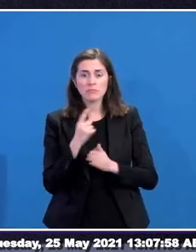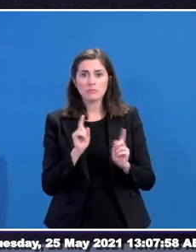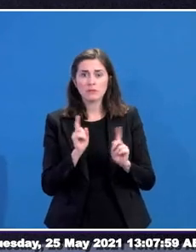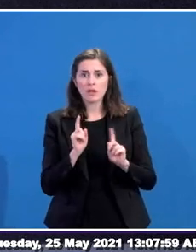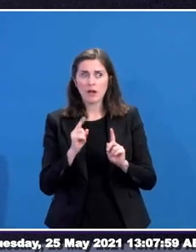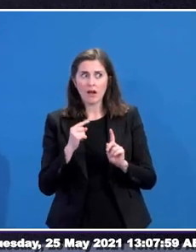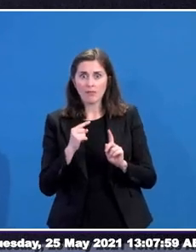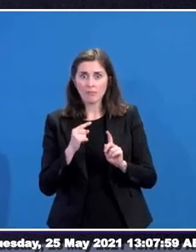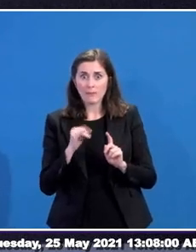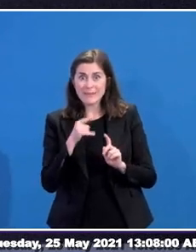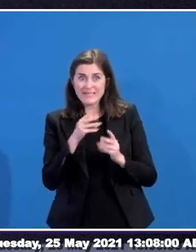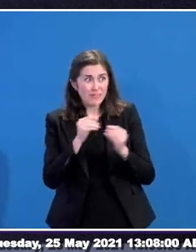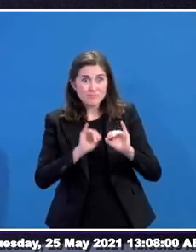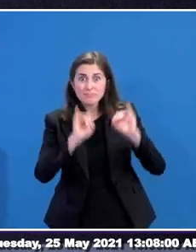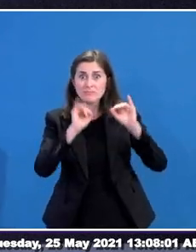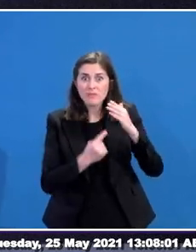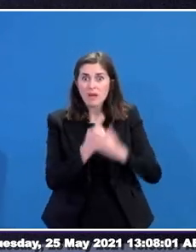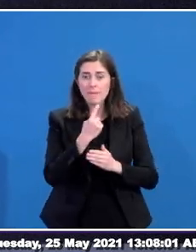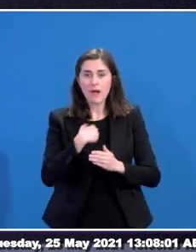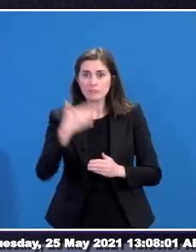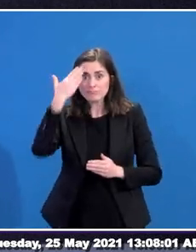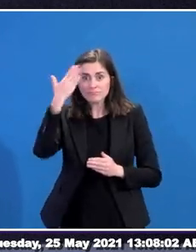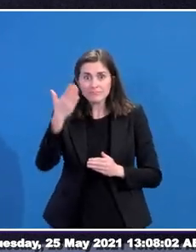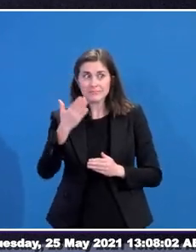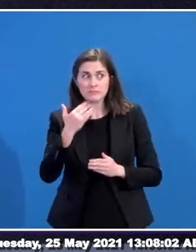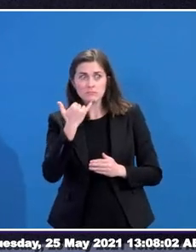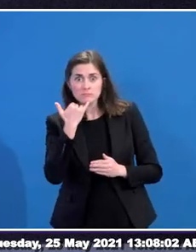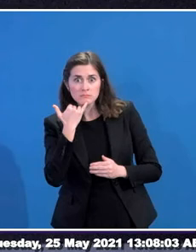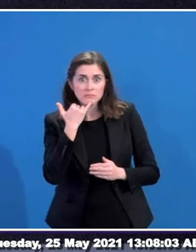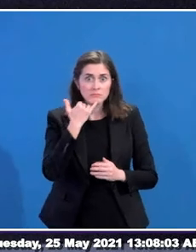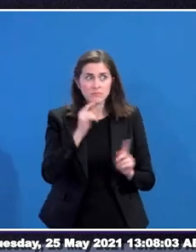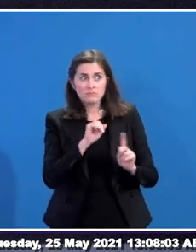I'm going to hear, what I'm going to --- what it is I'm going to hear.